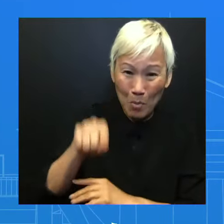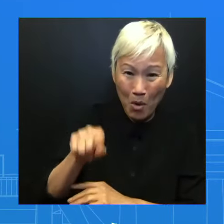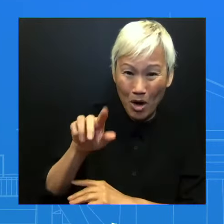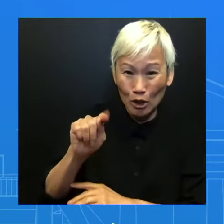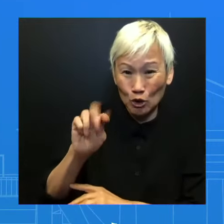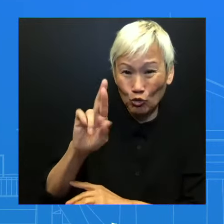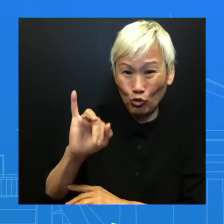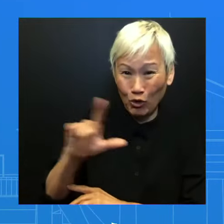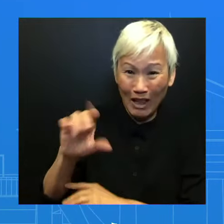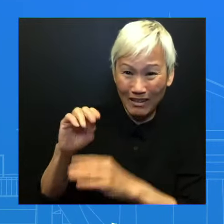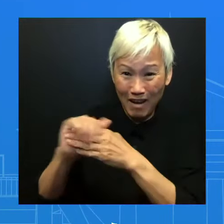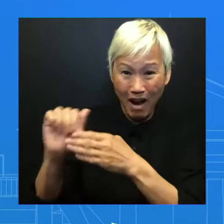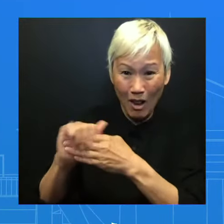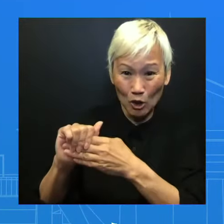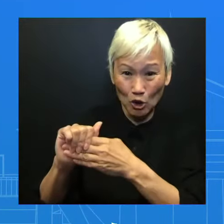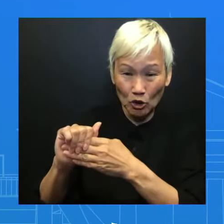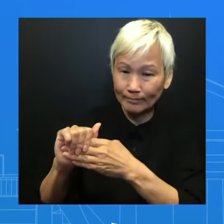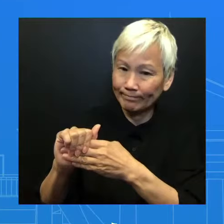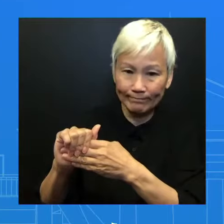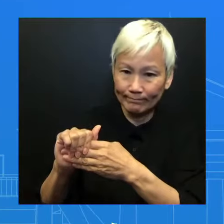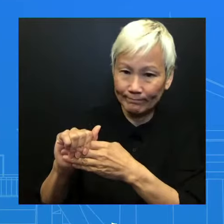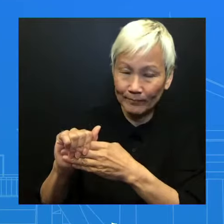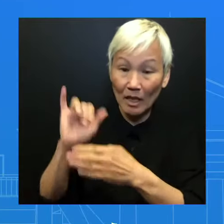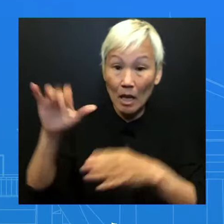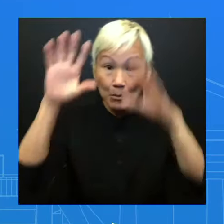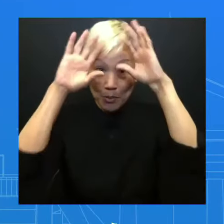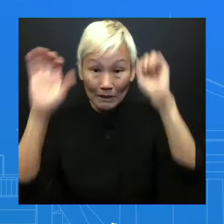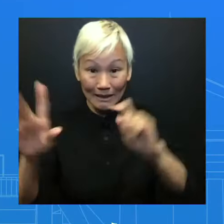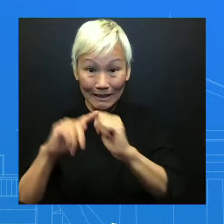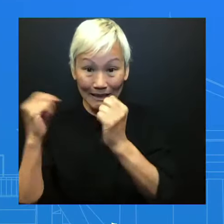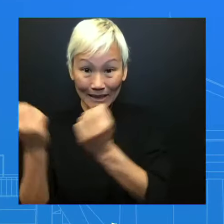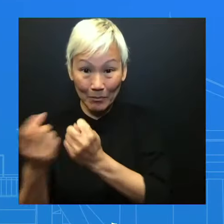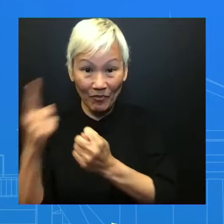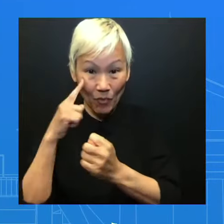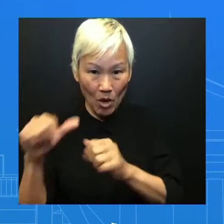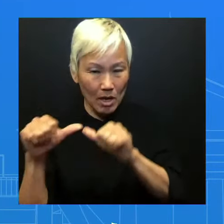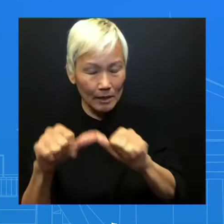are going to continue to fight for the President's vision and for his priorities,